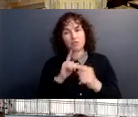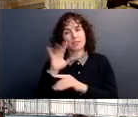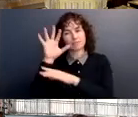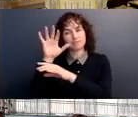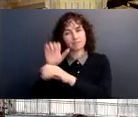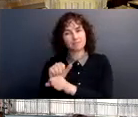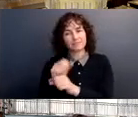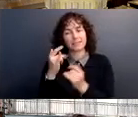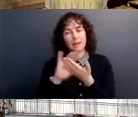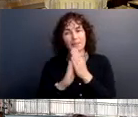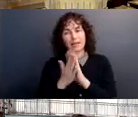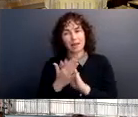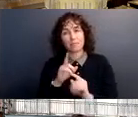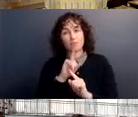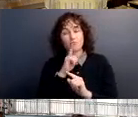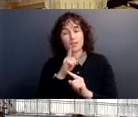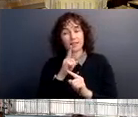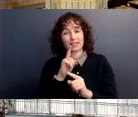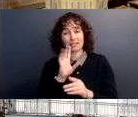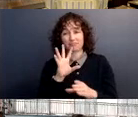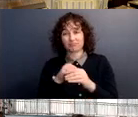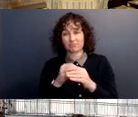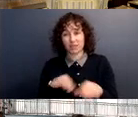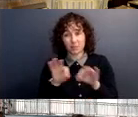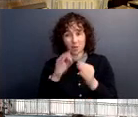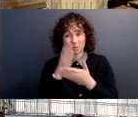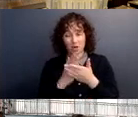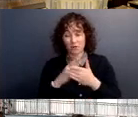and it's become a real integral part of what we do every day. So yes.